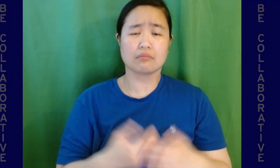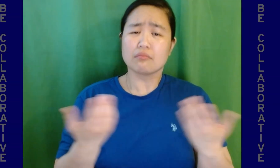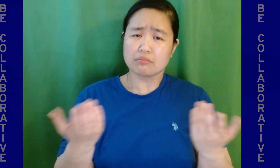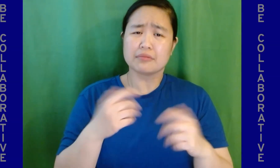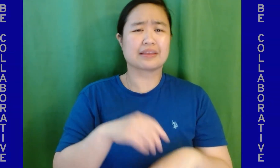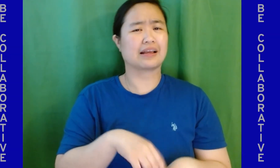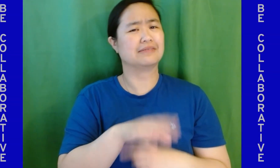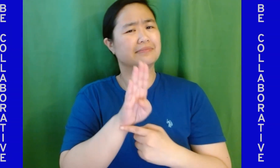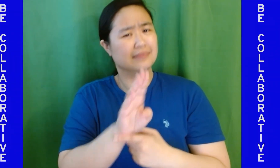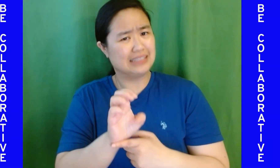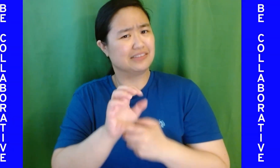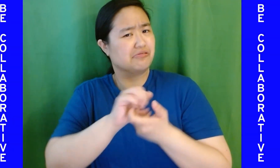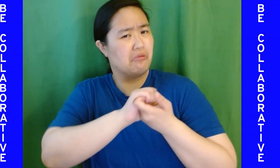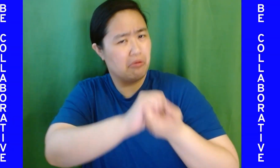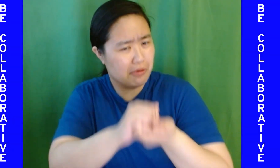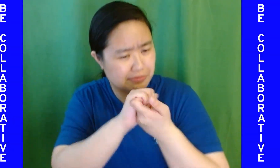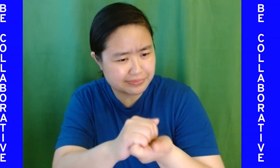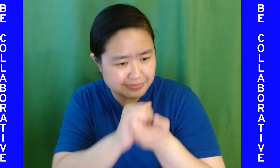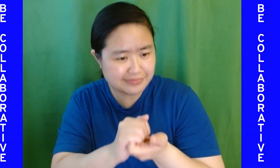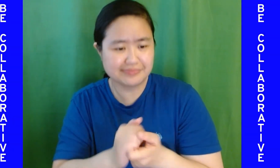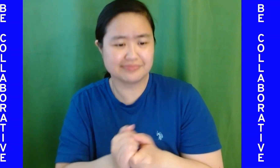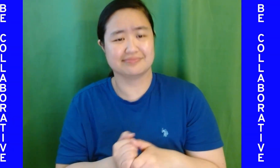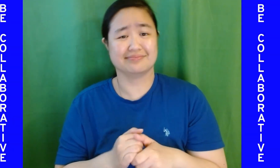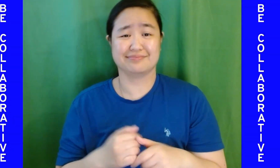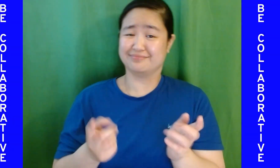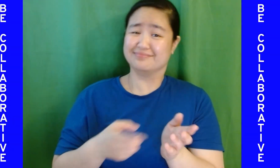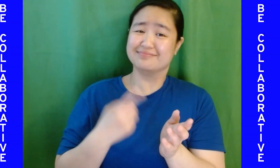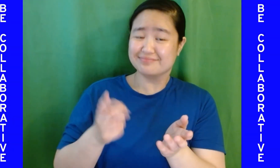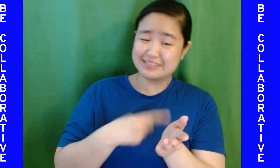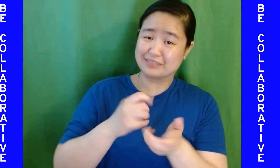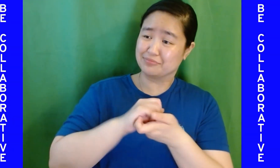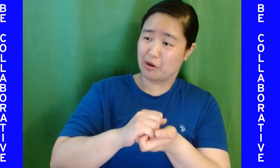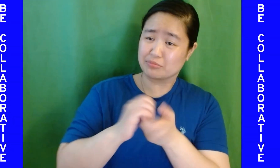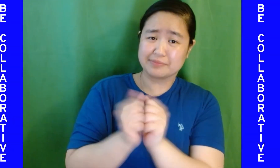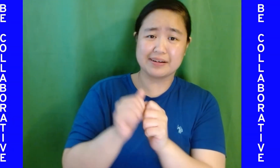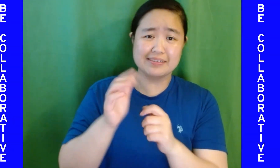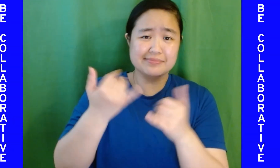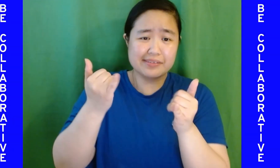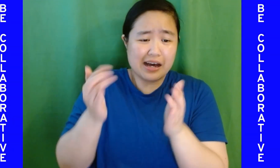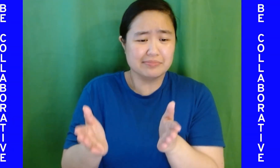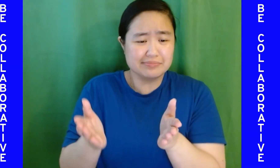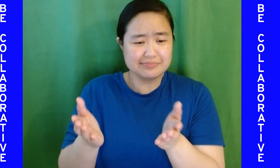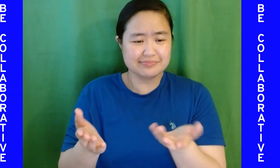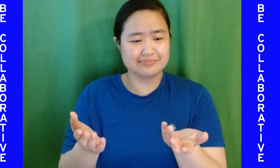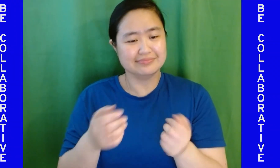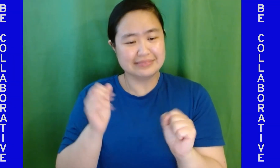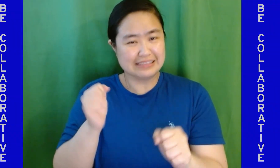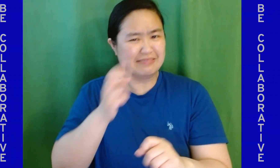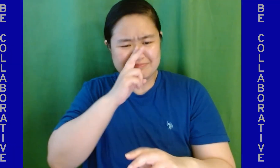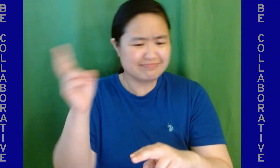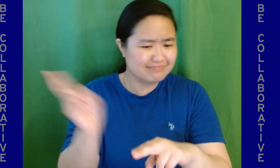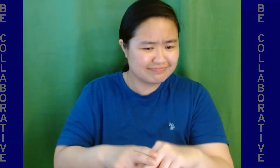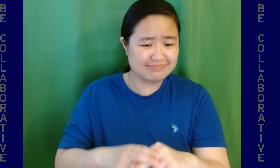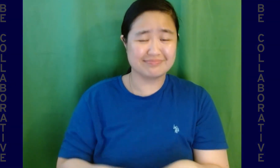Be Collaborative. Collaborating with your players can be fun!